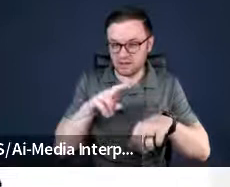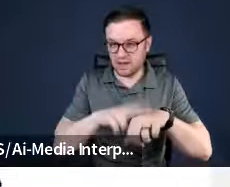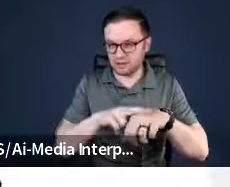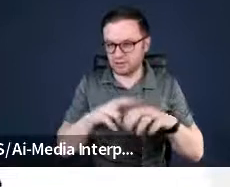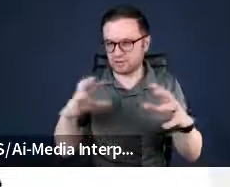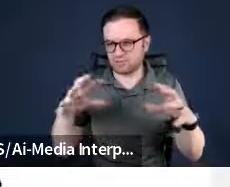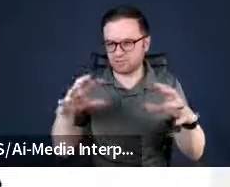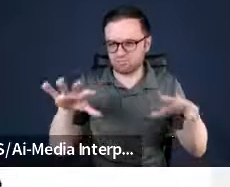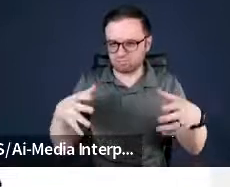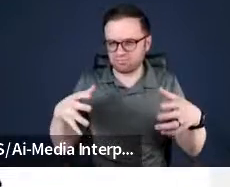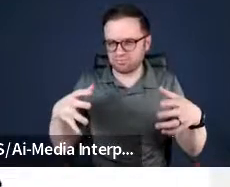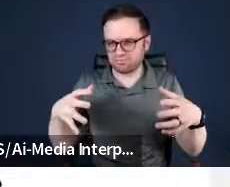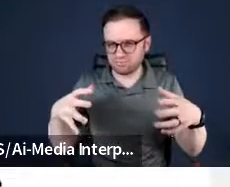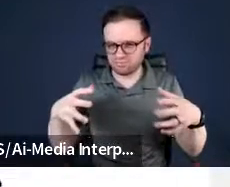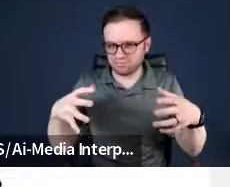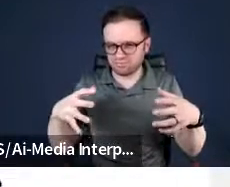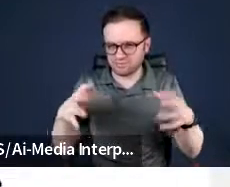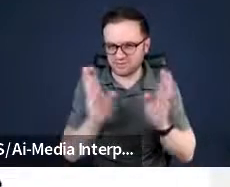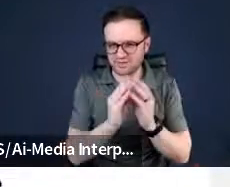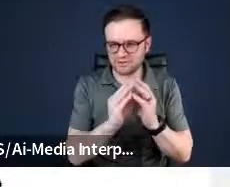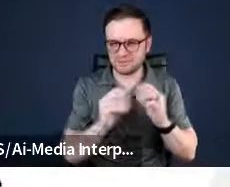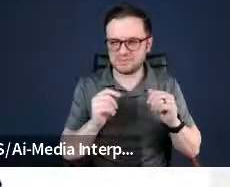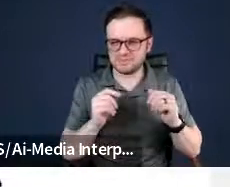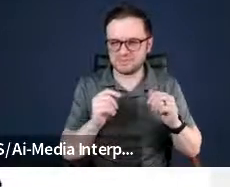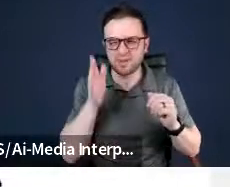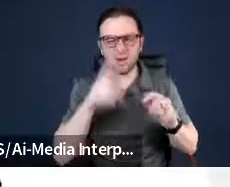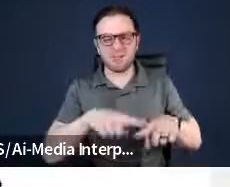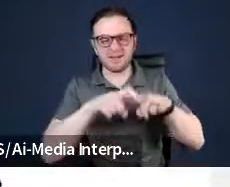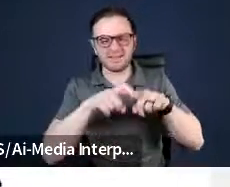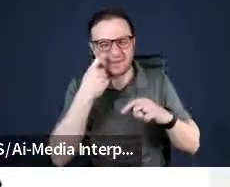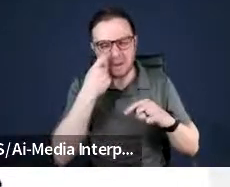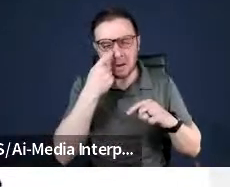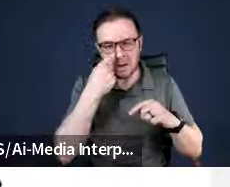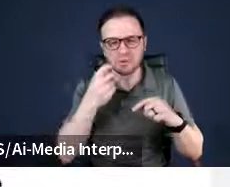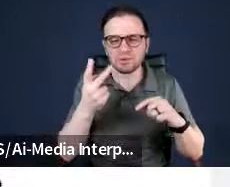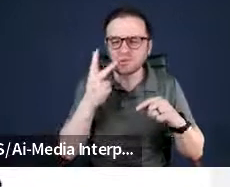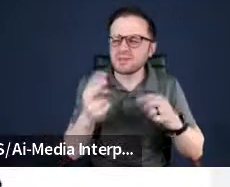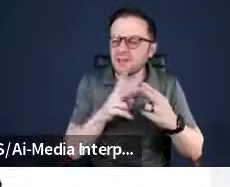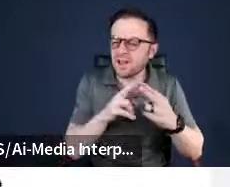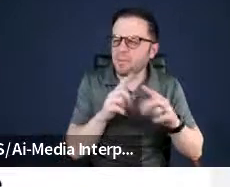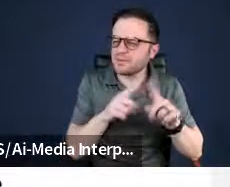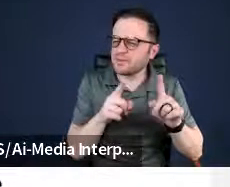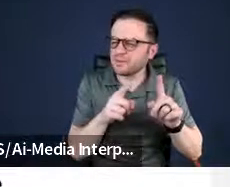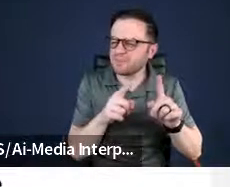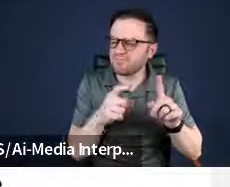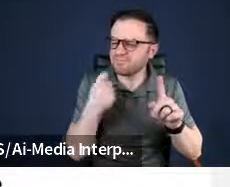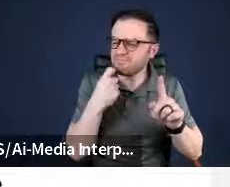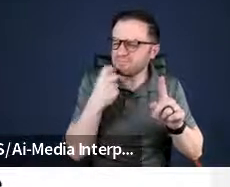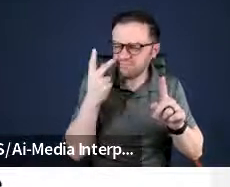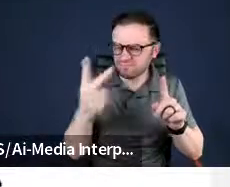The national Federation of the blind national convention MATT HACKETT: I will stop there.